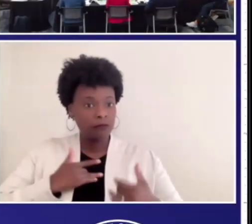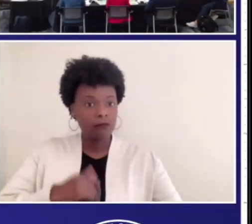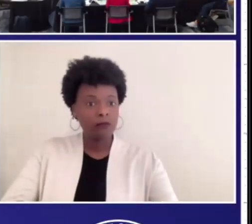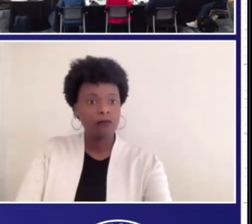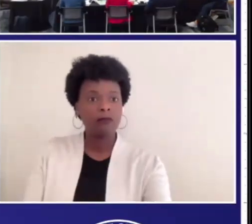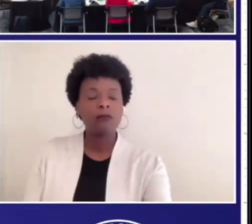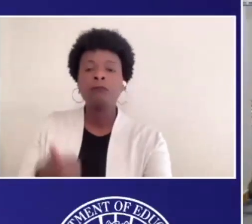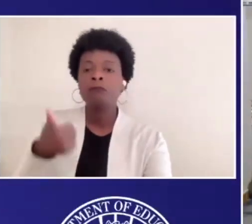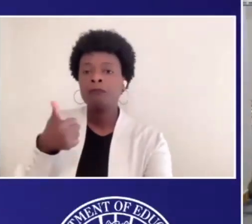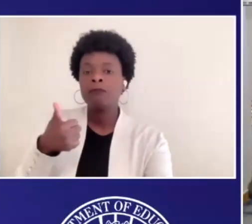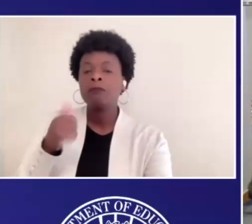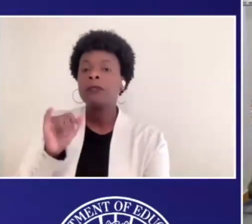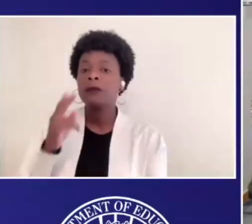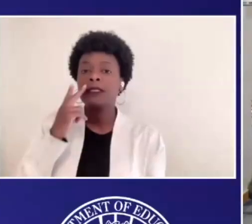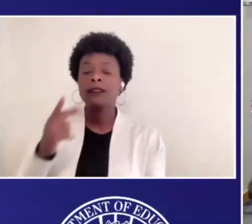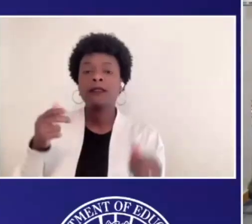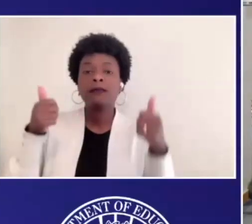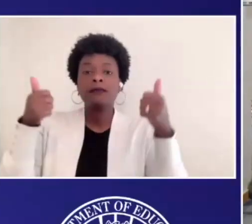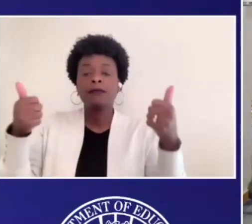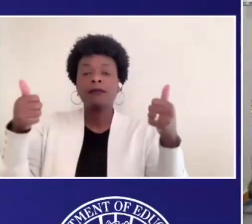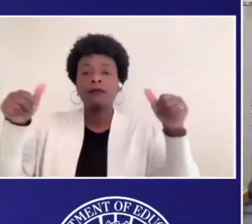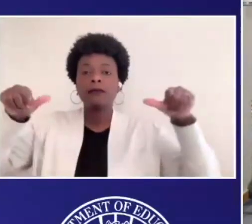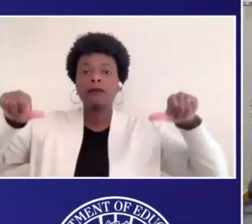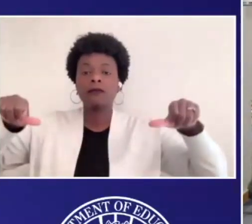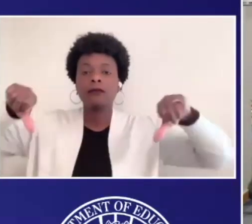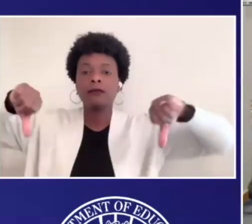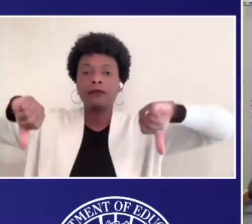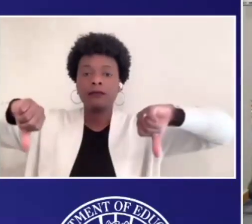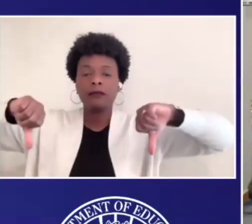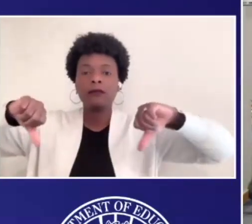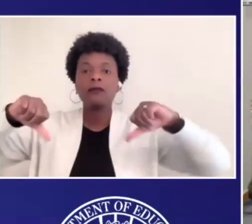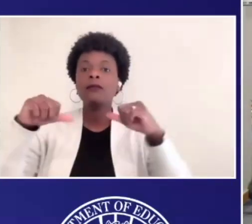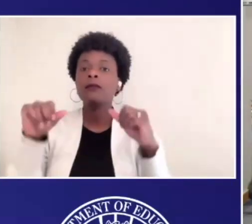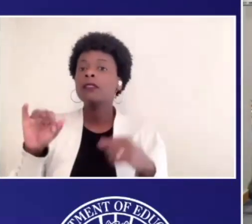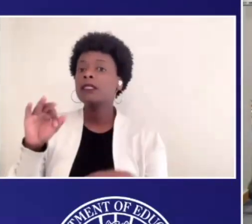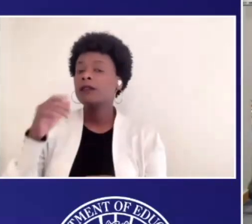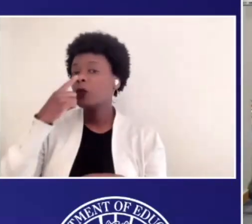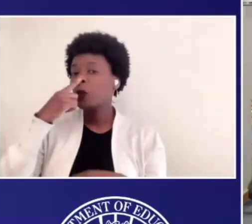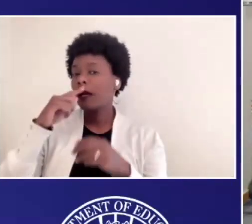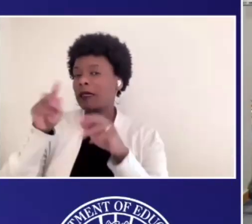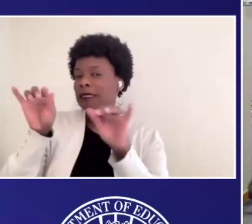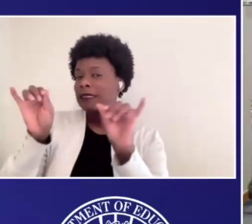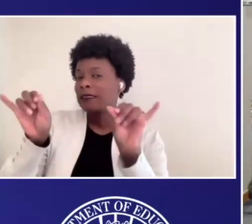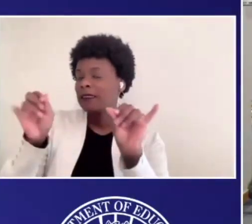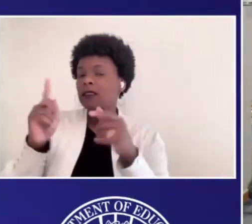Okay. If we can see thumbs up sideways or down, and if you can keep those up till I get those recorded.